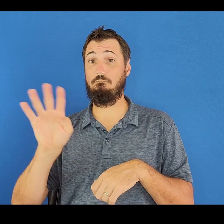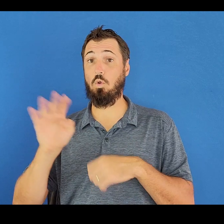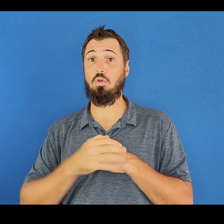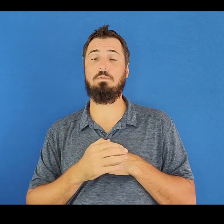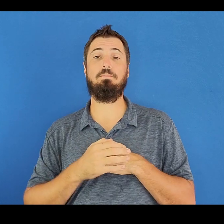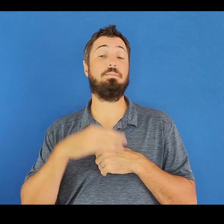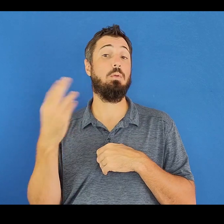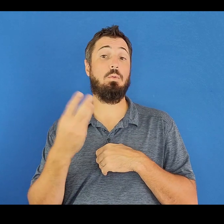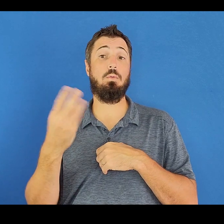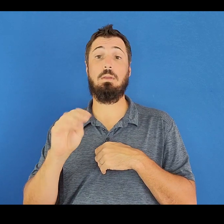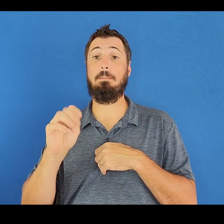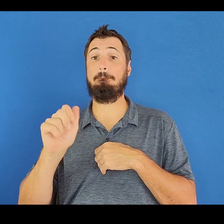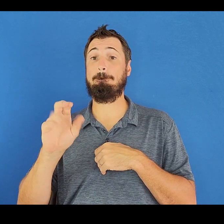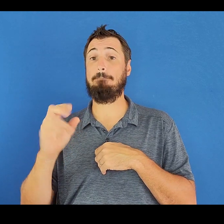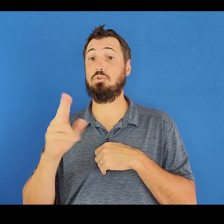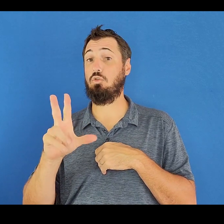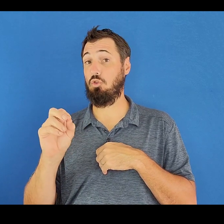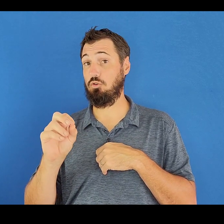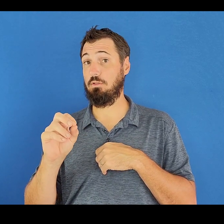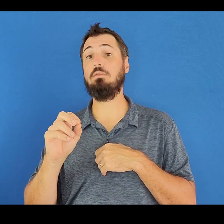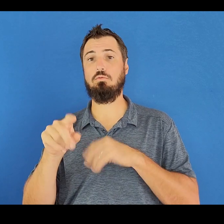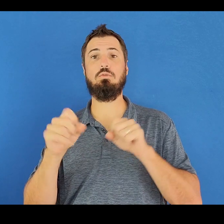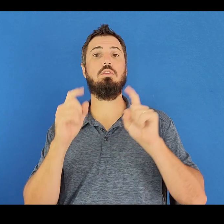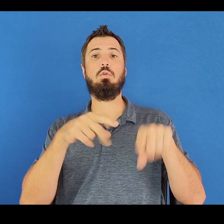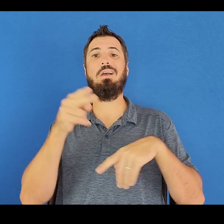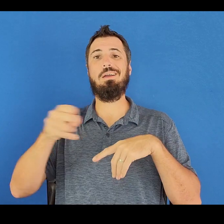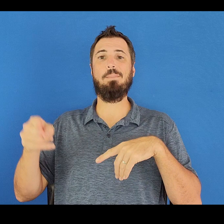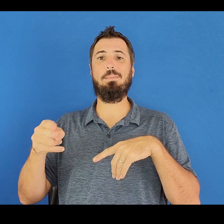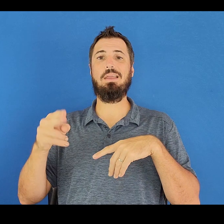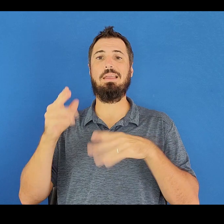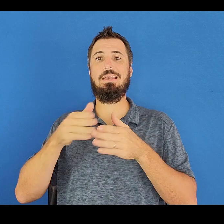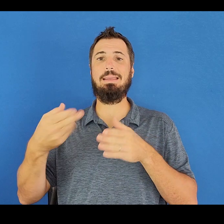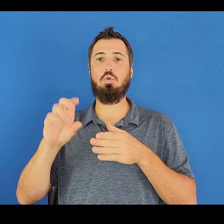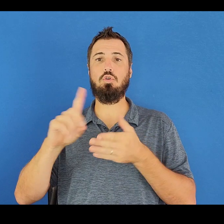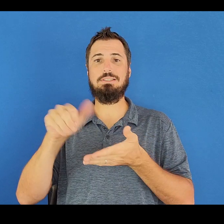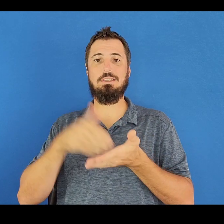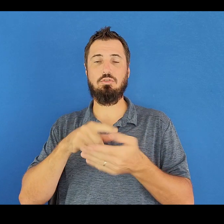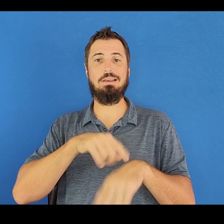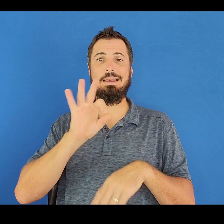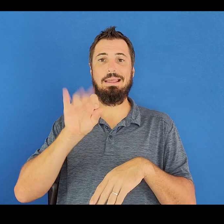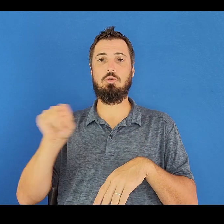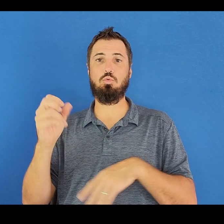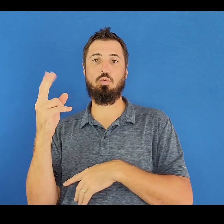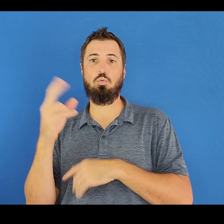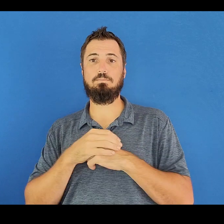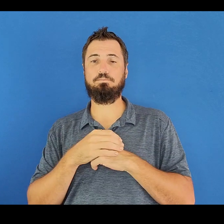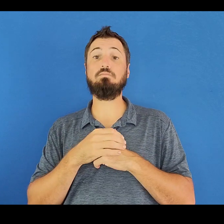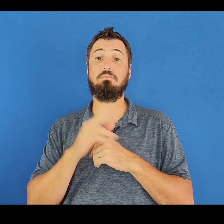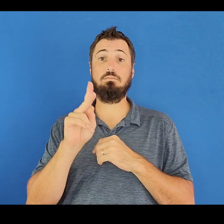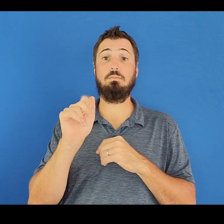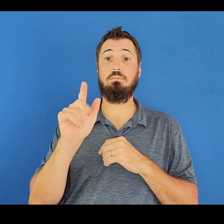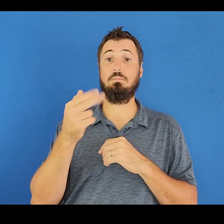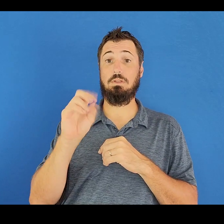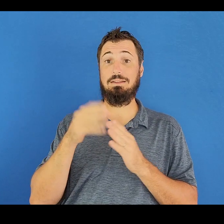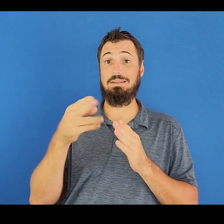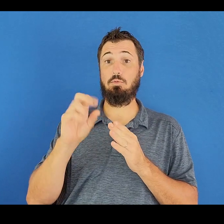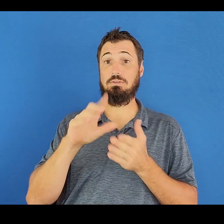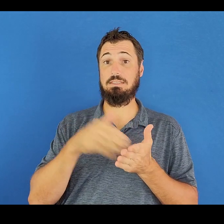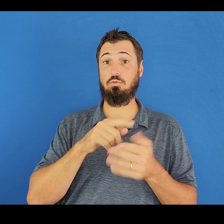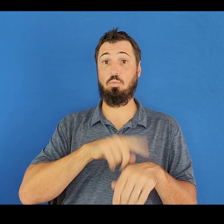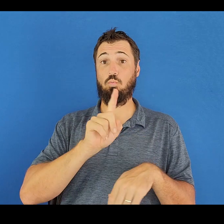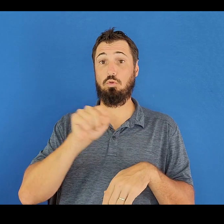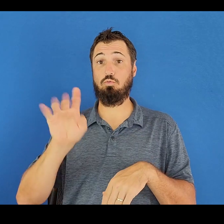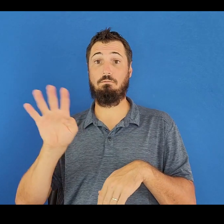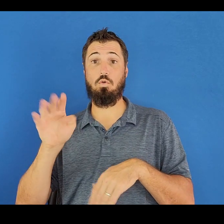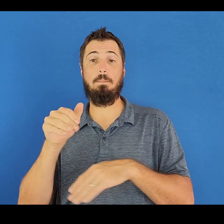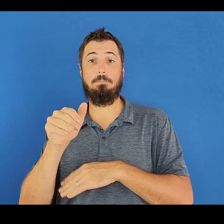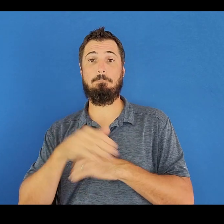On Wednesday, March 30, you can pick up your tests at Hanapepe Neighborhood Center between 9 a.m. and noon, or the Kalaheo Neighborhood Center from 1 to 4 p.m.